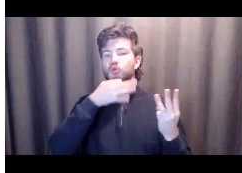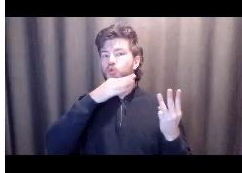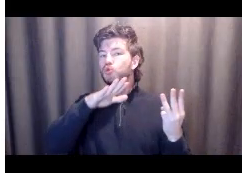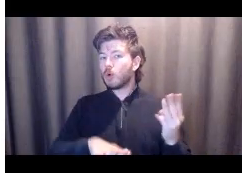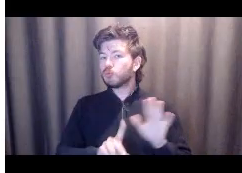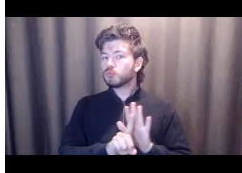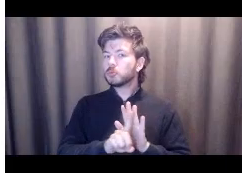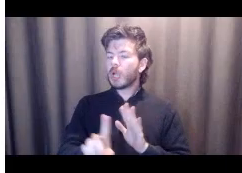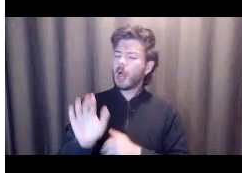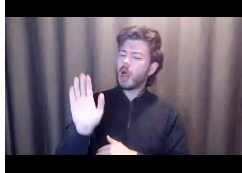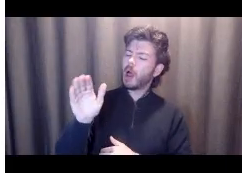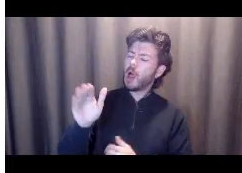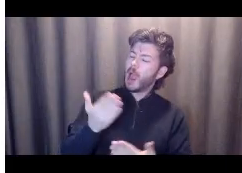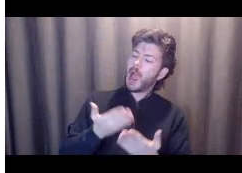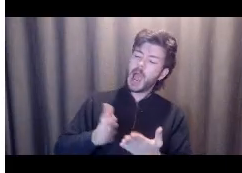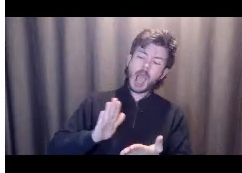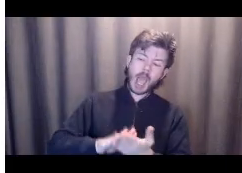during the plan meeting.